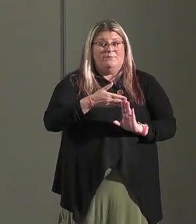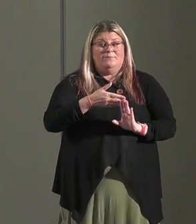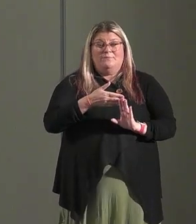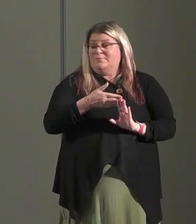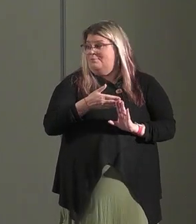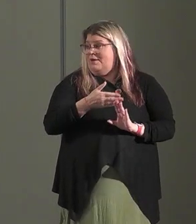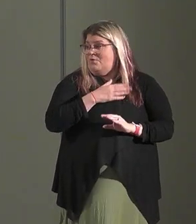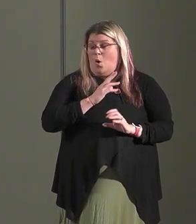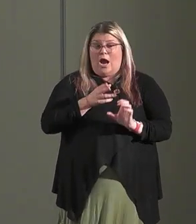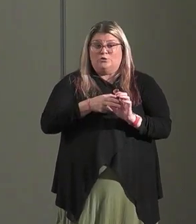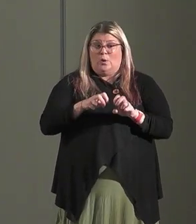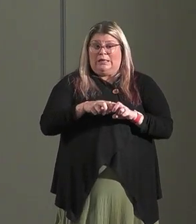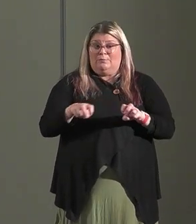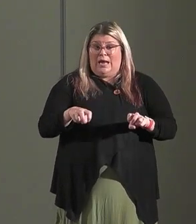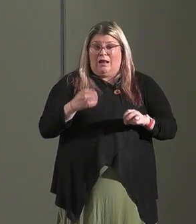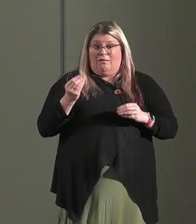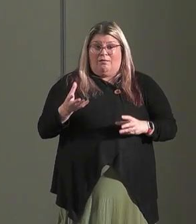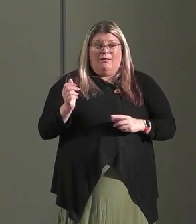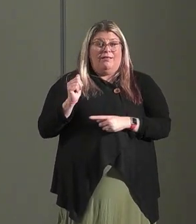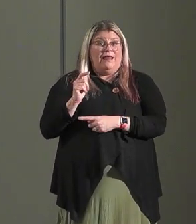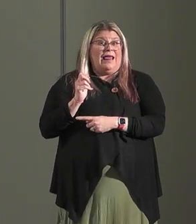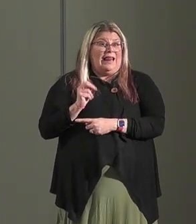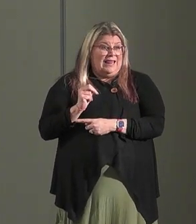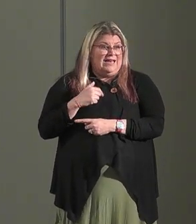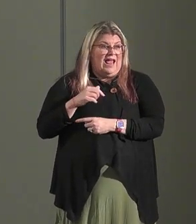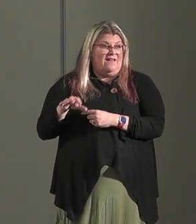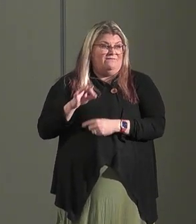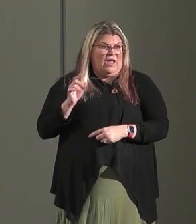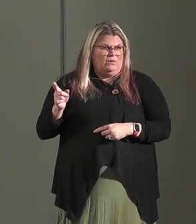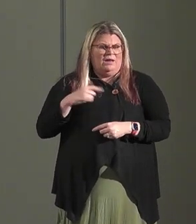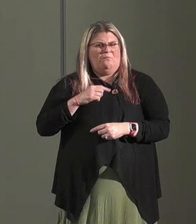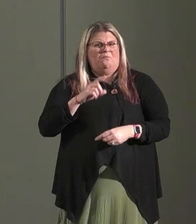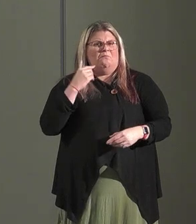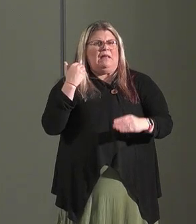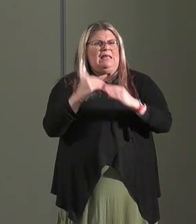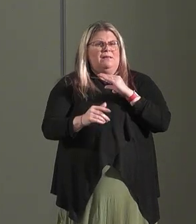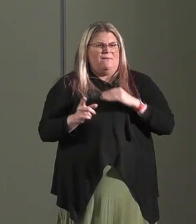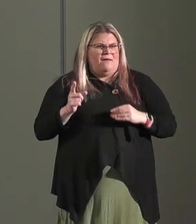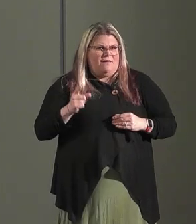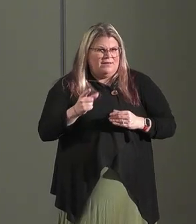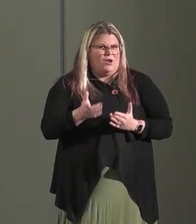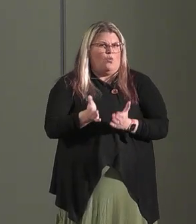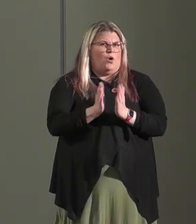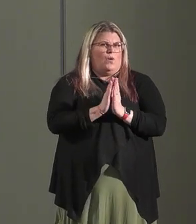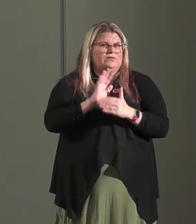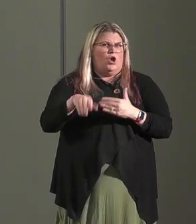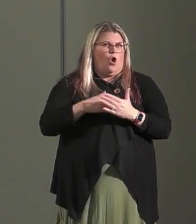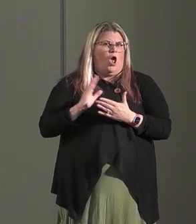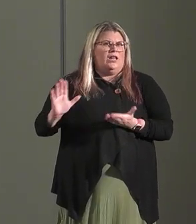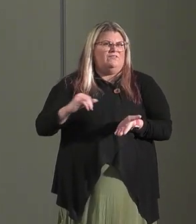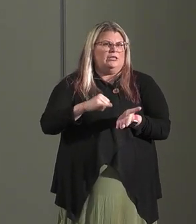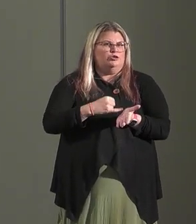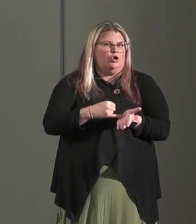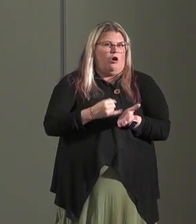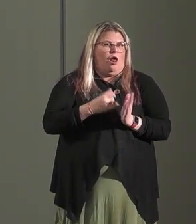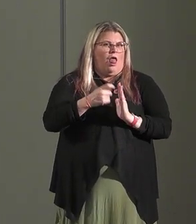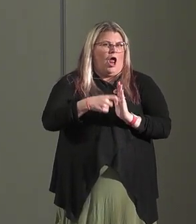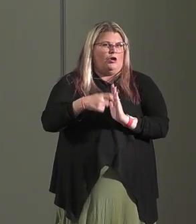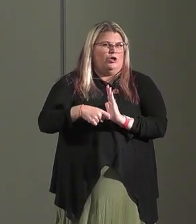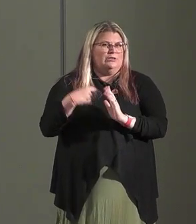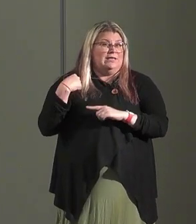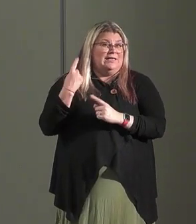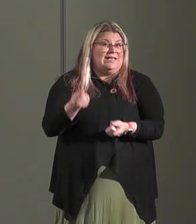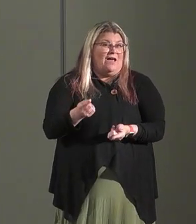join the panel with Allan I found him and sent him an e-mail of all of his journal articles he wrote.